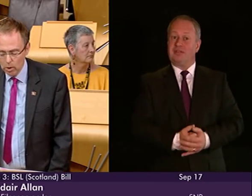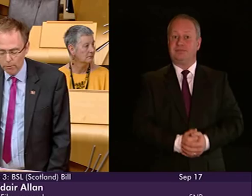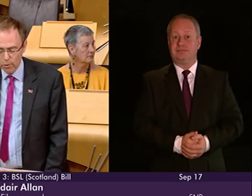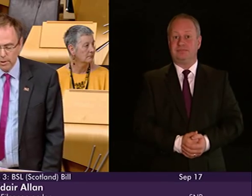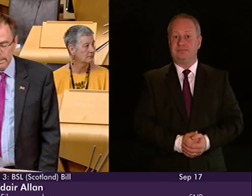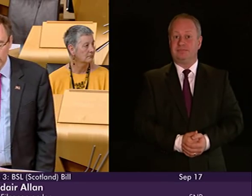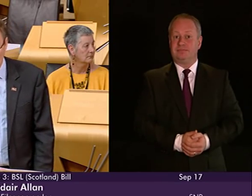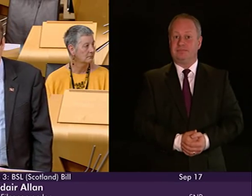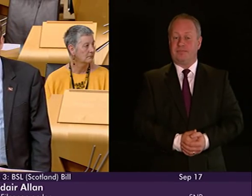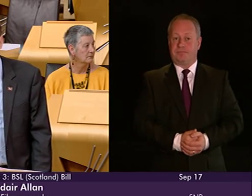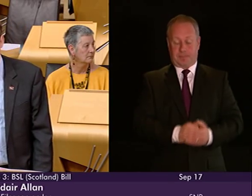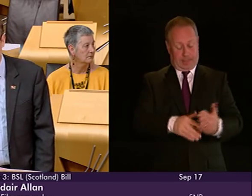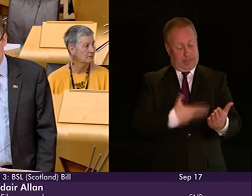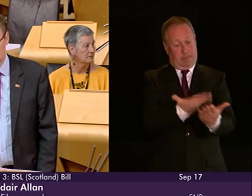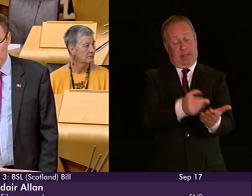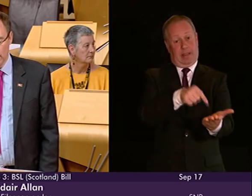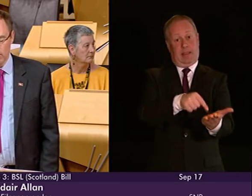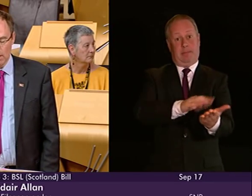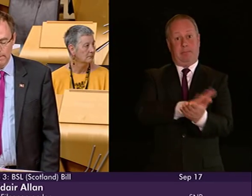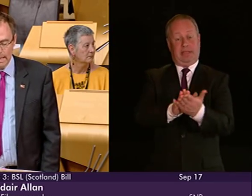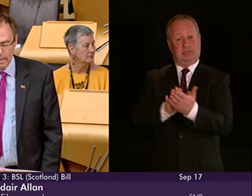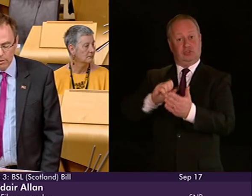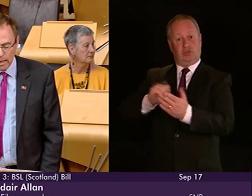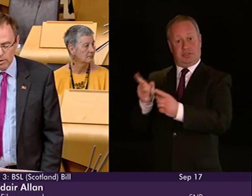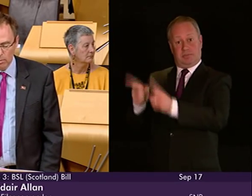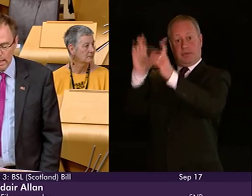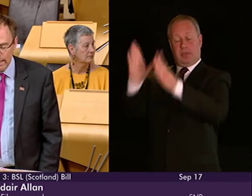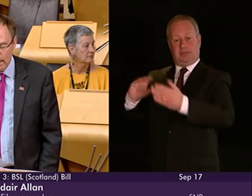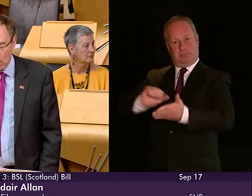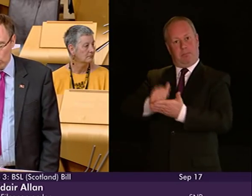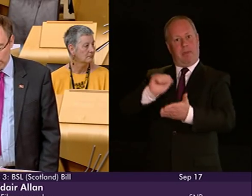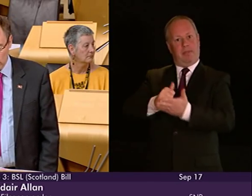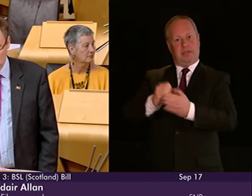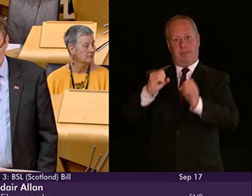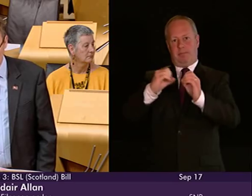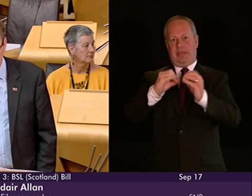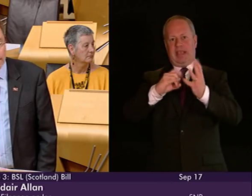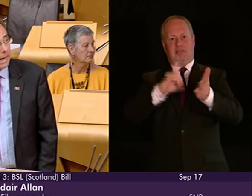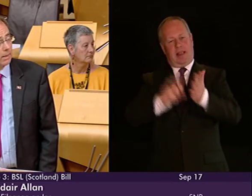The bill requires Scottish ministers to publish a BSL national plan within two years of the